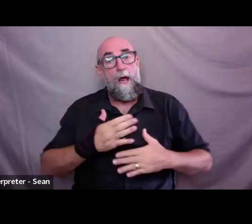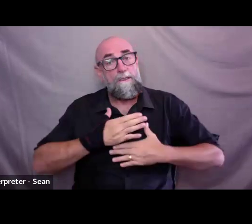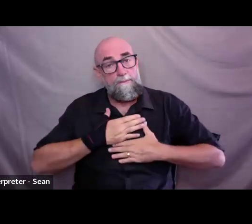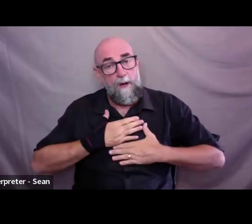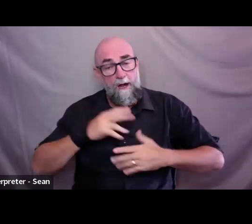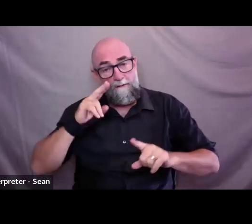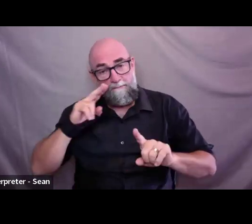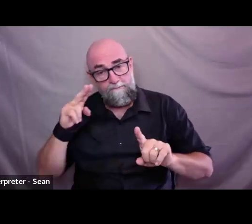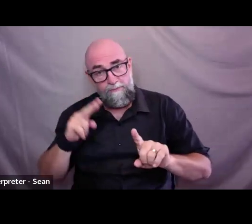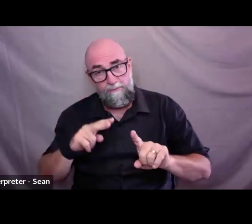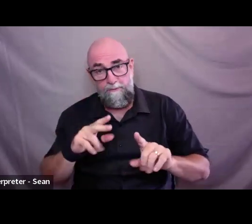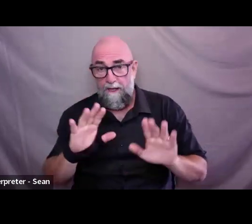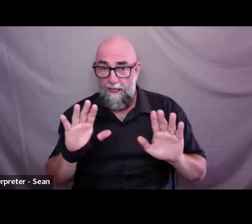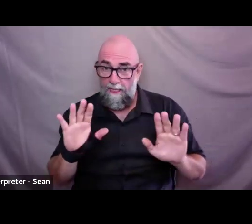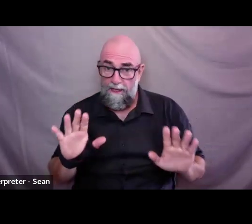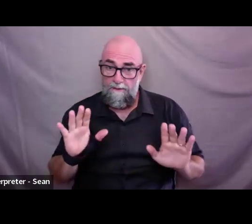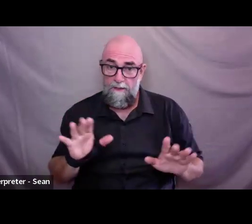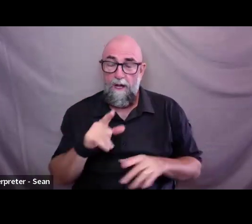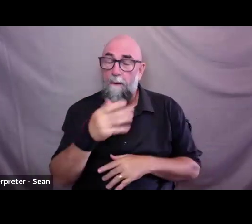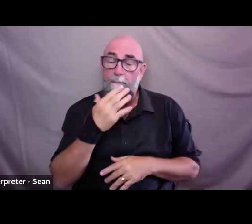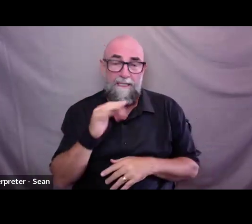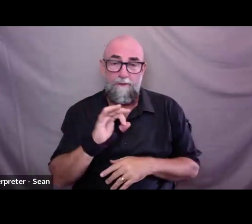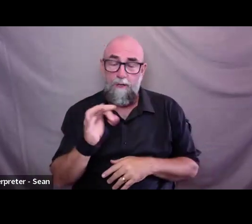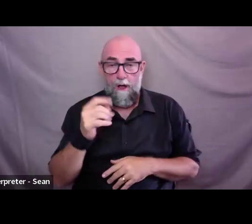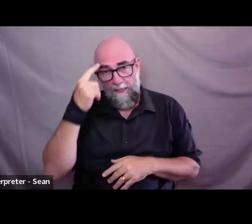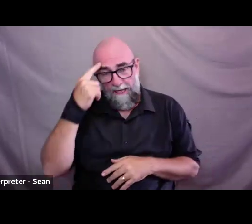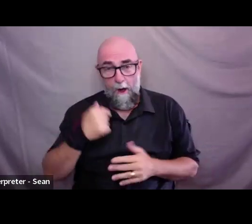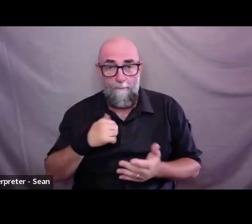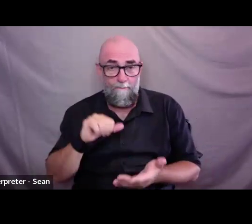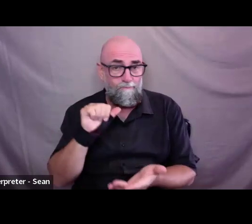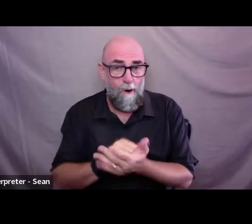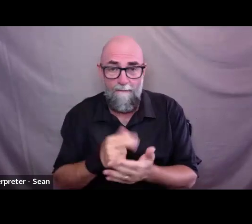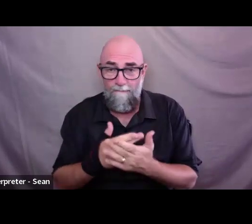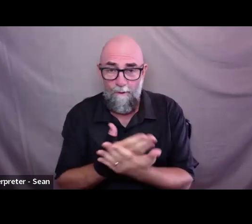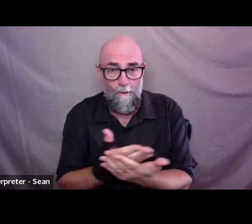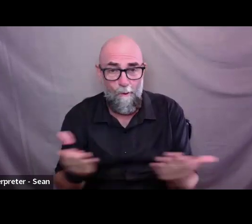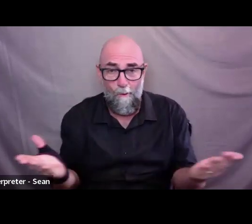but Dan said that are examples , many examples of scientists turning back